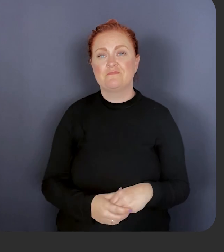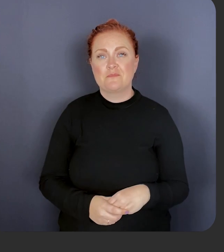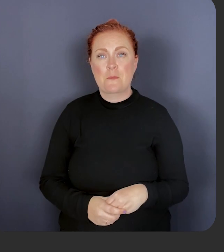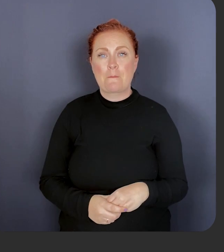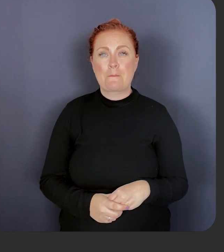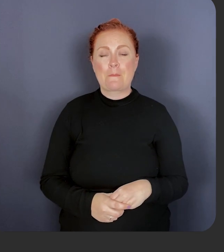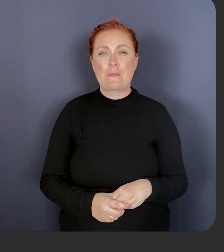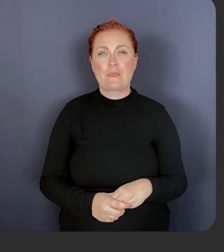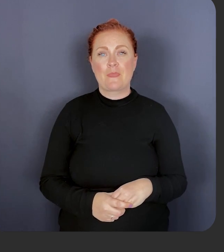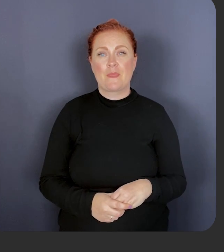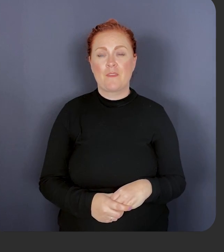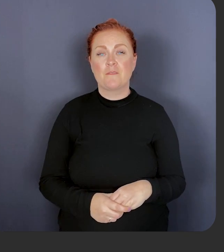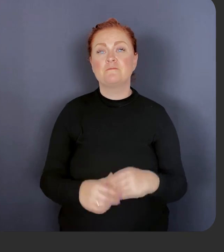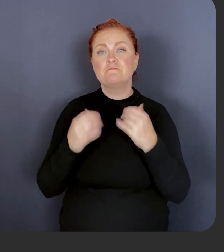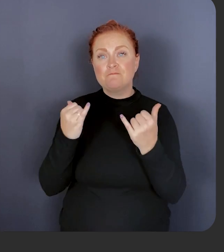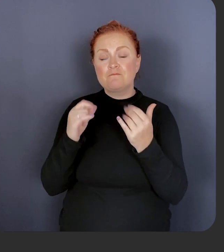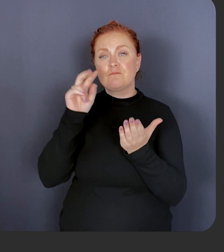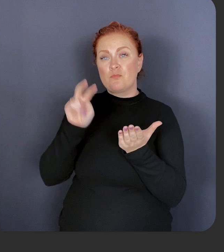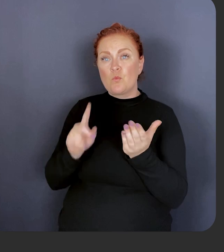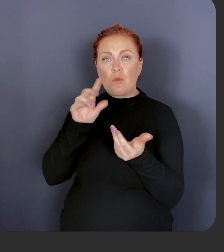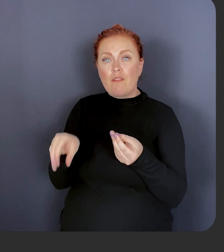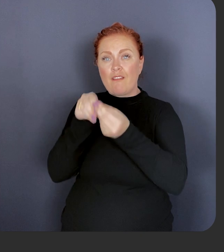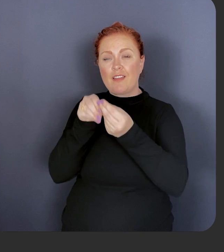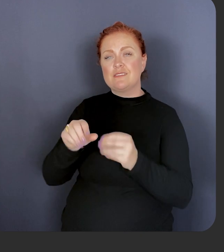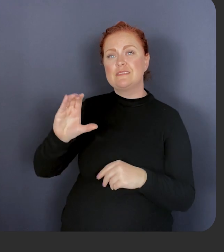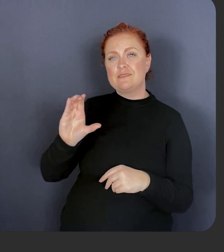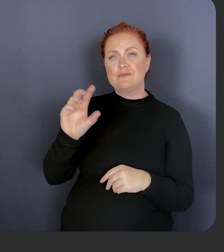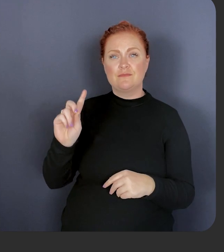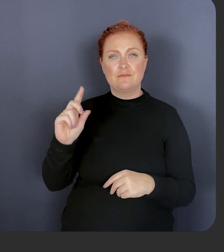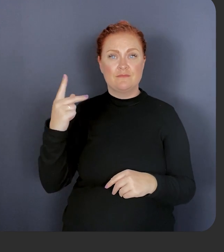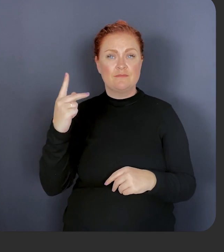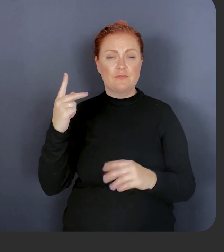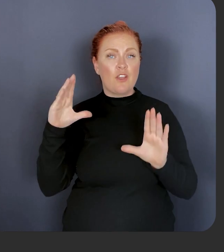And we're going to actually go in and add just this CDK focus initial.